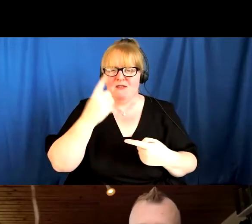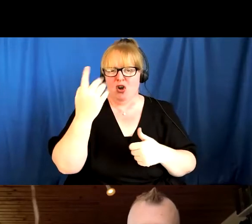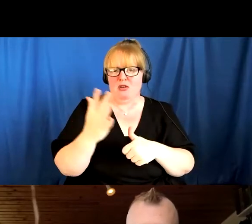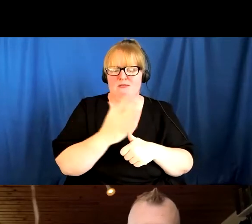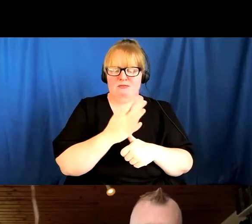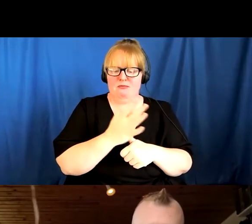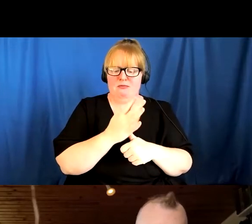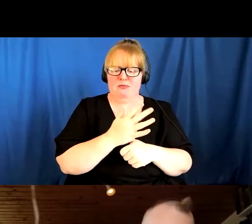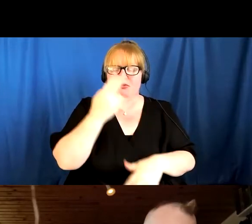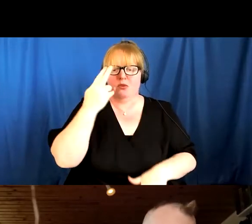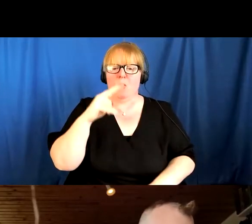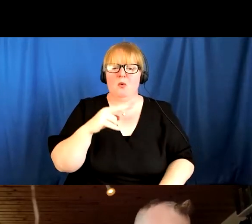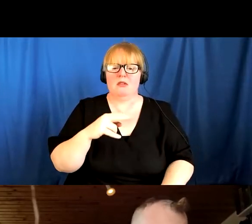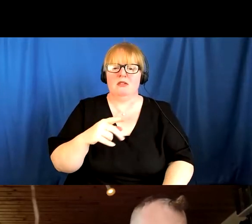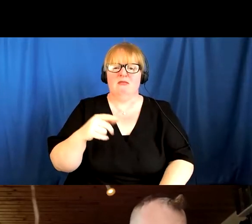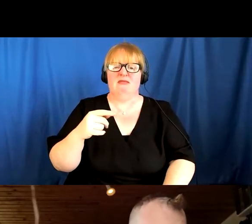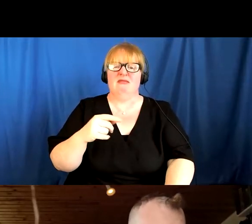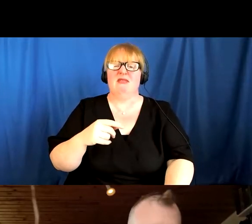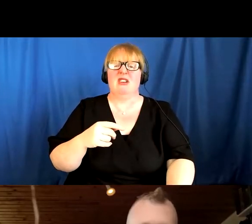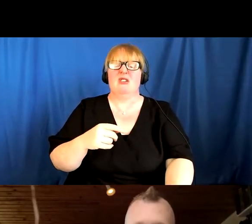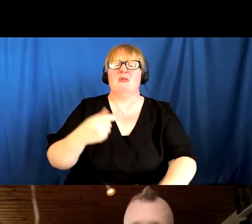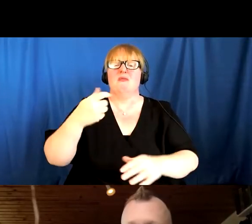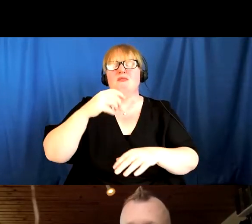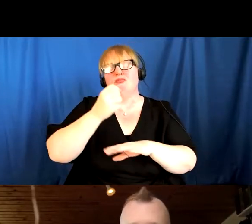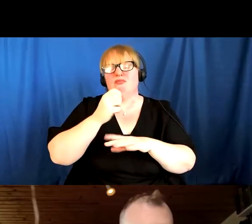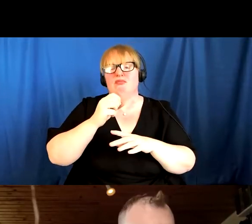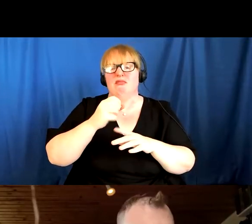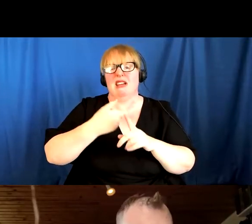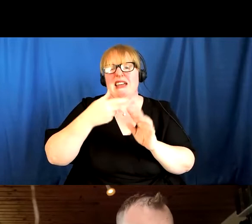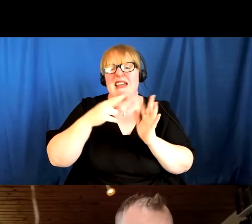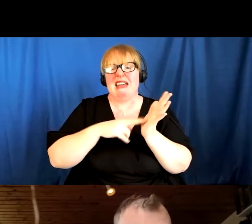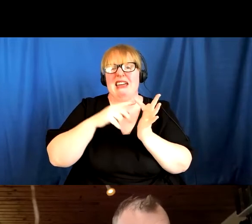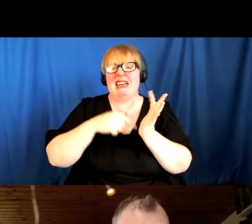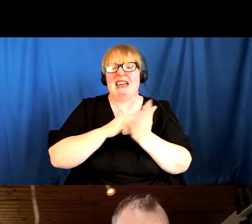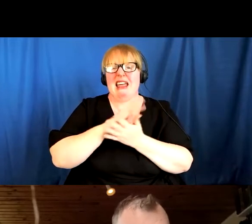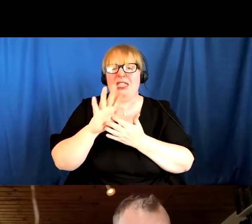which was a project in England, Kent with Turner Contemporary, which was a